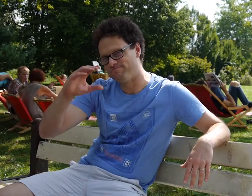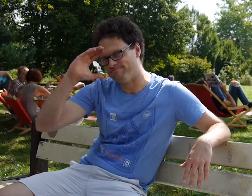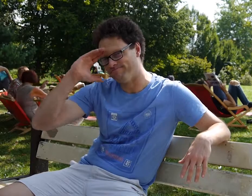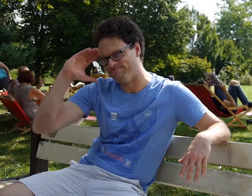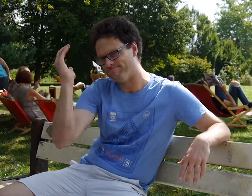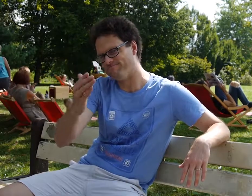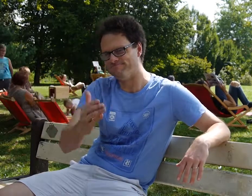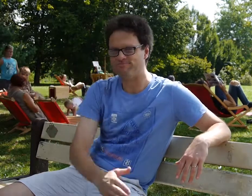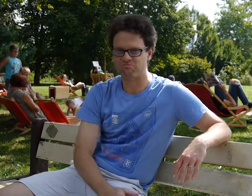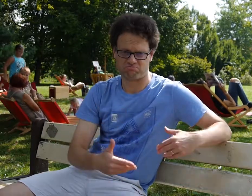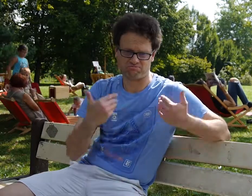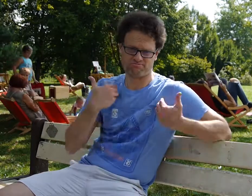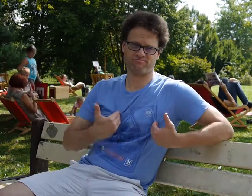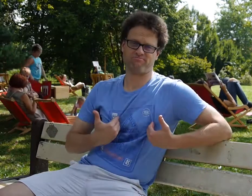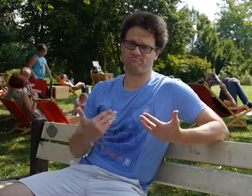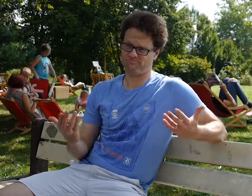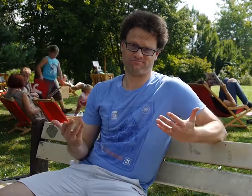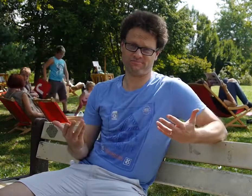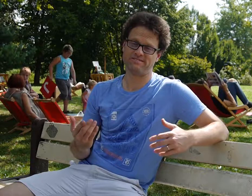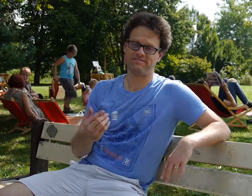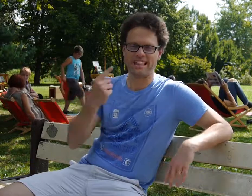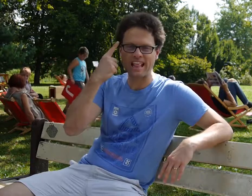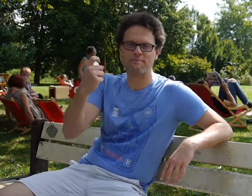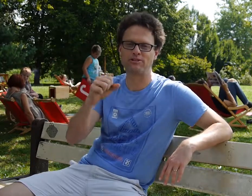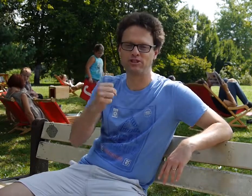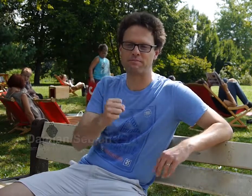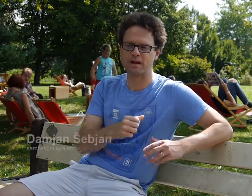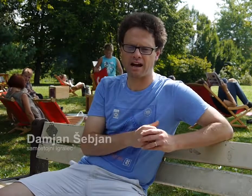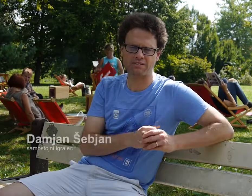Hello. My name is Damjan Šebjan.